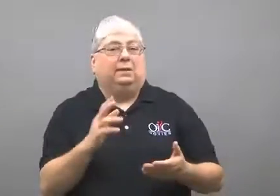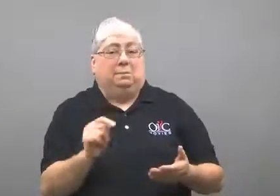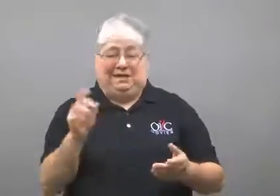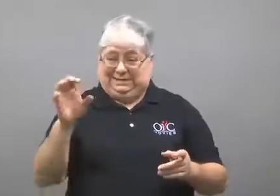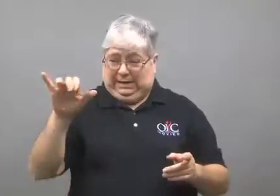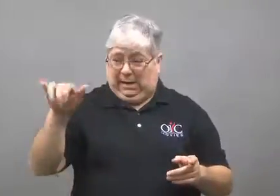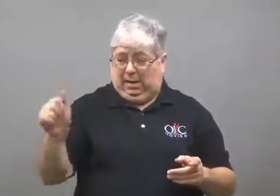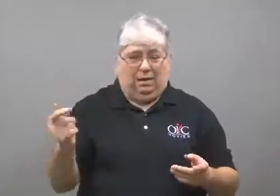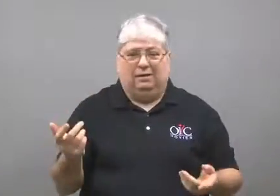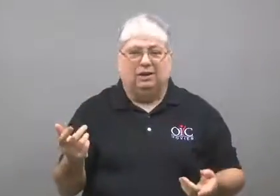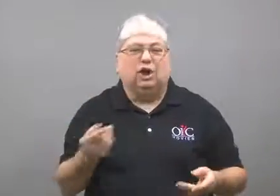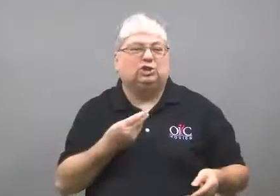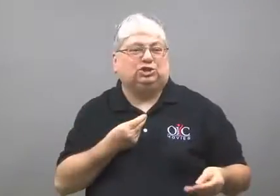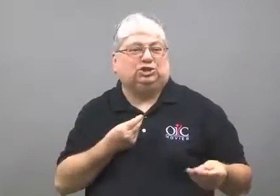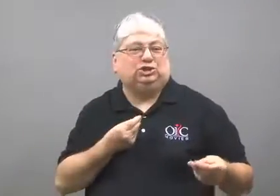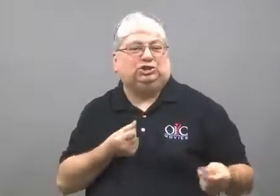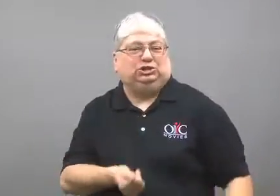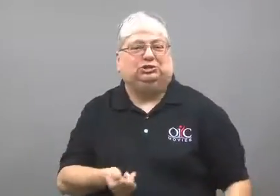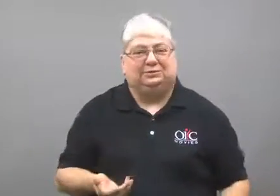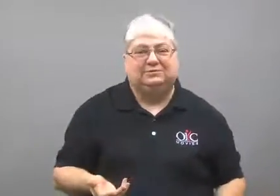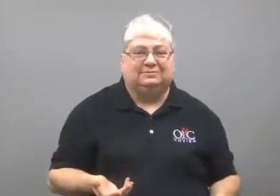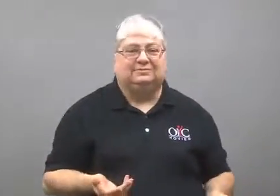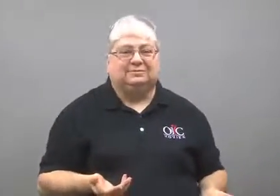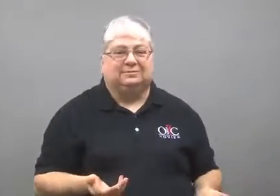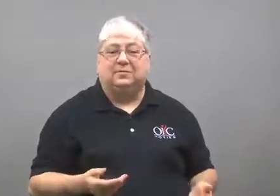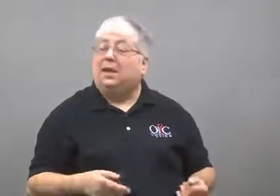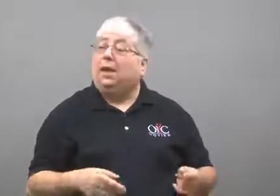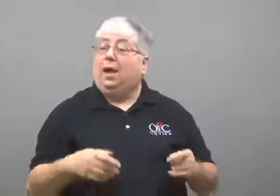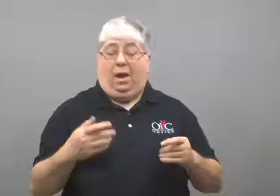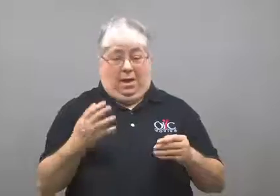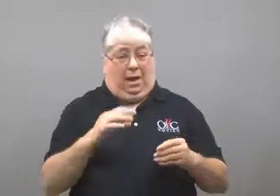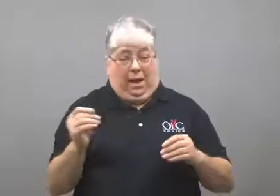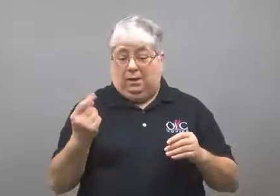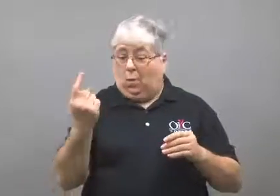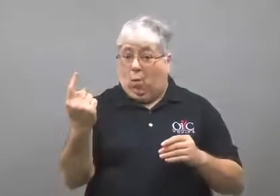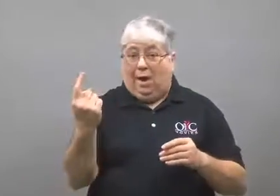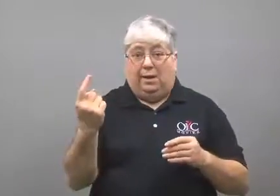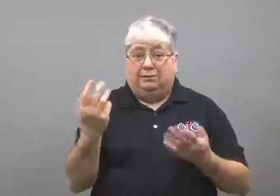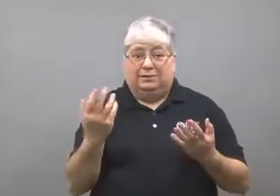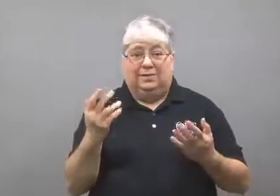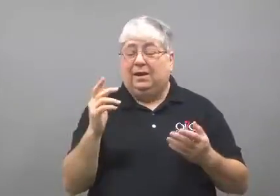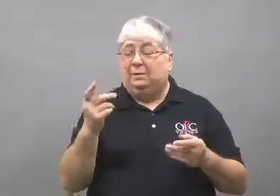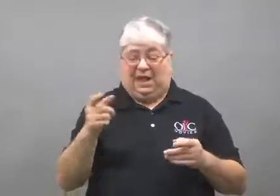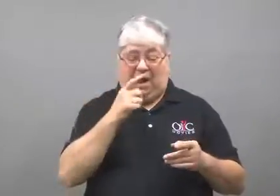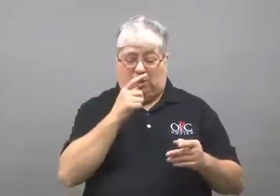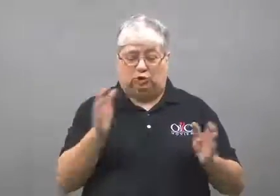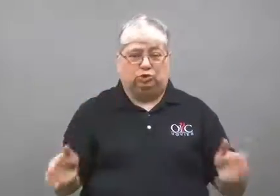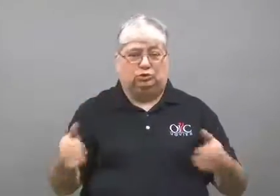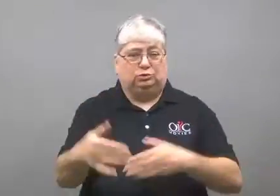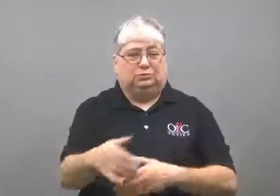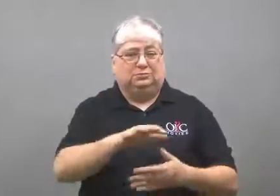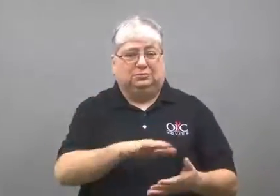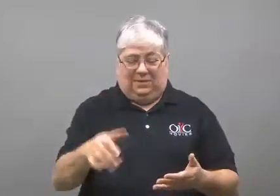but the CIA used it as an instrument of torture.